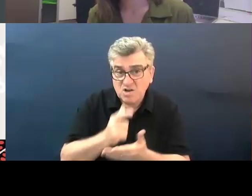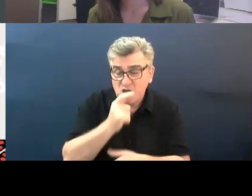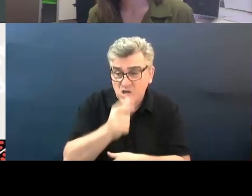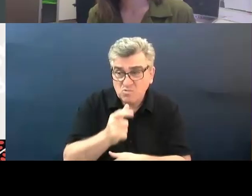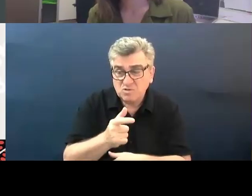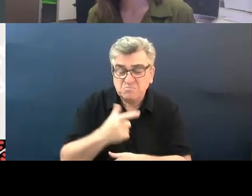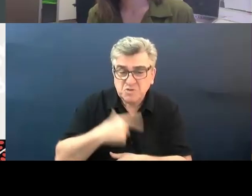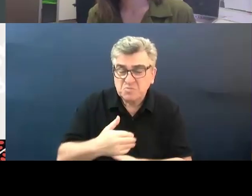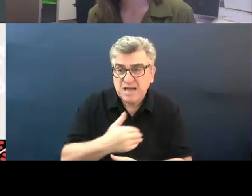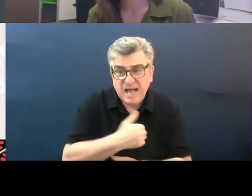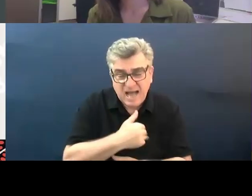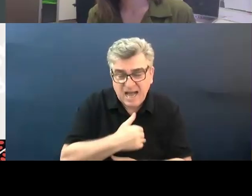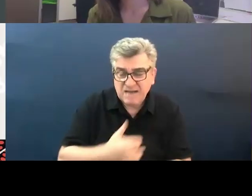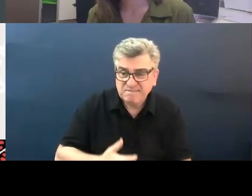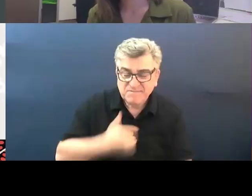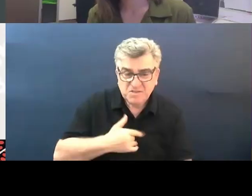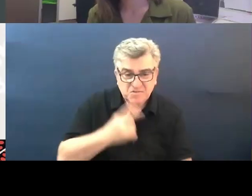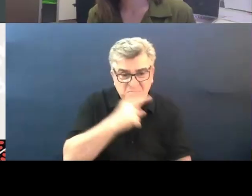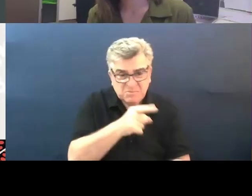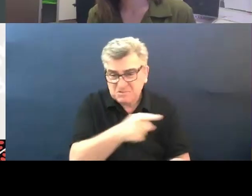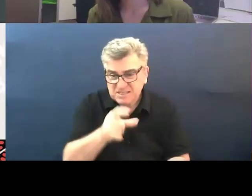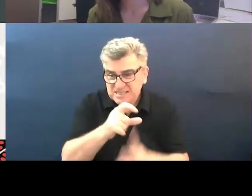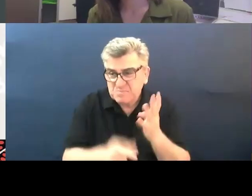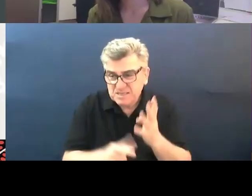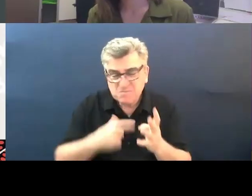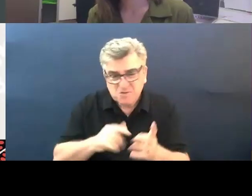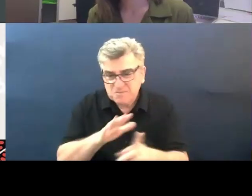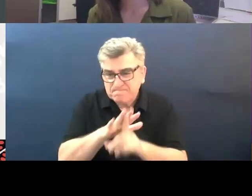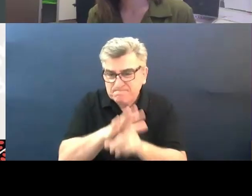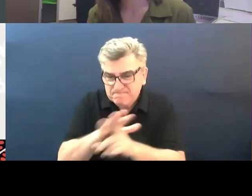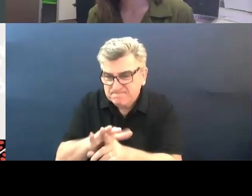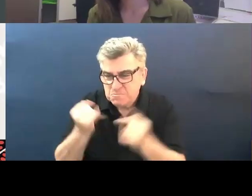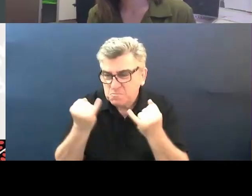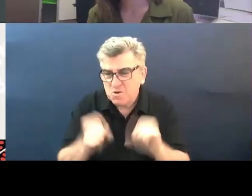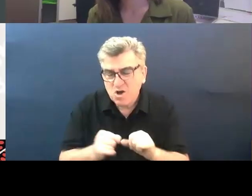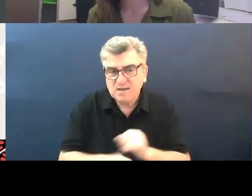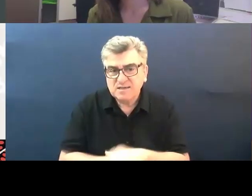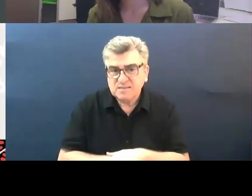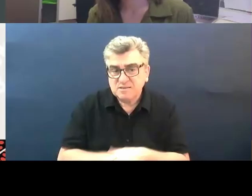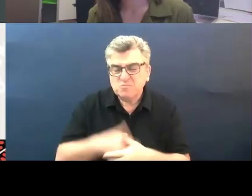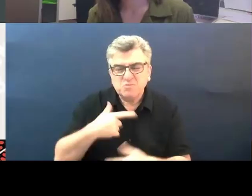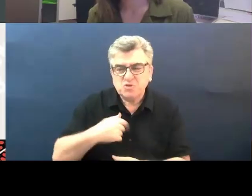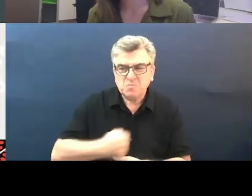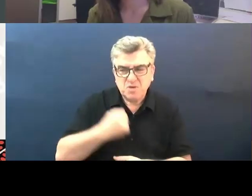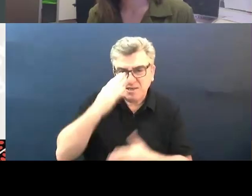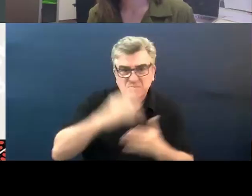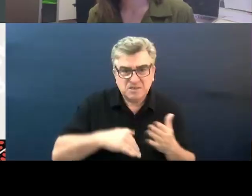people with disabilities because coming from my own experience... Cathy: Well, you said heart, you said respect.